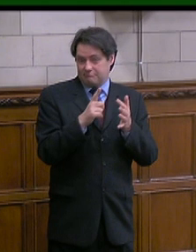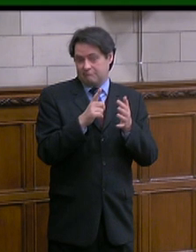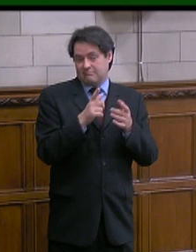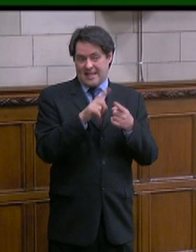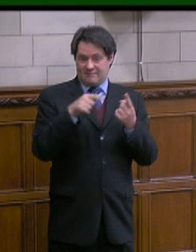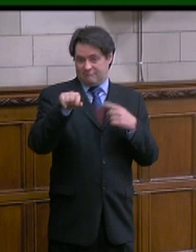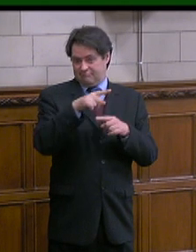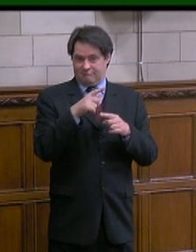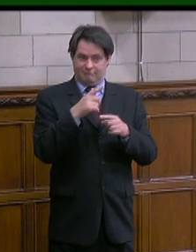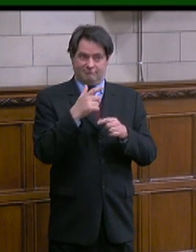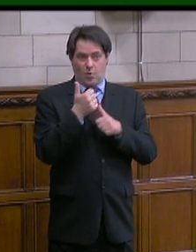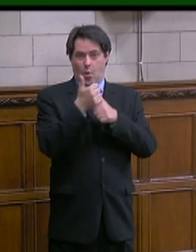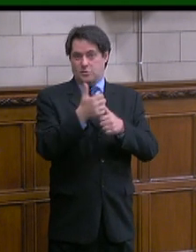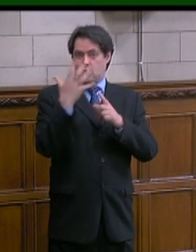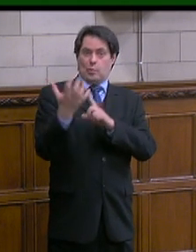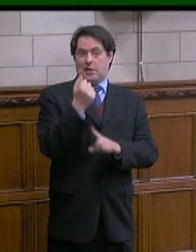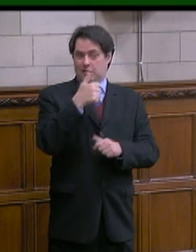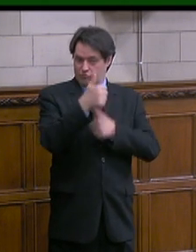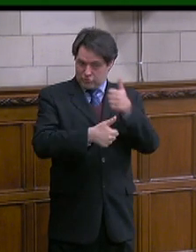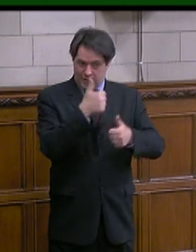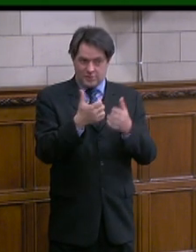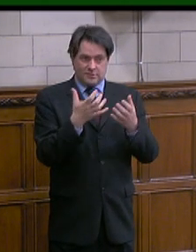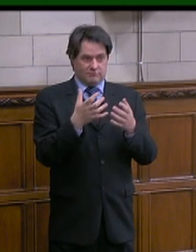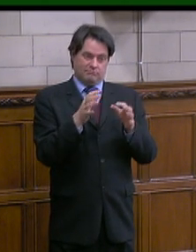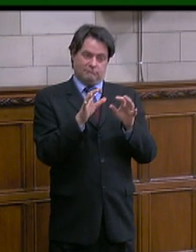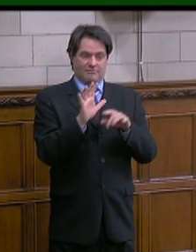at the Oscars last night with their film, “The Silent Child”.